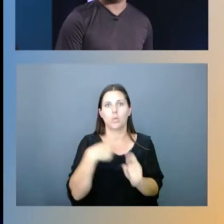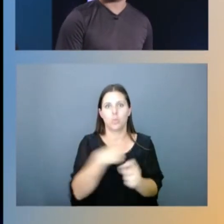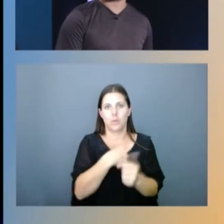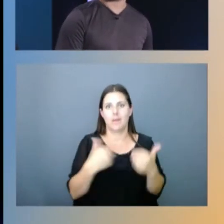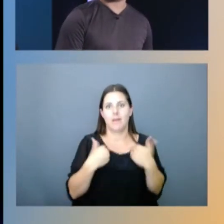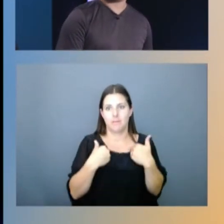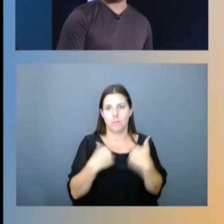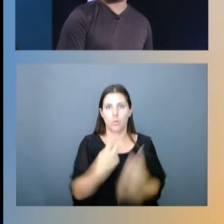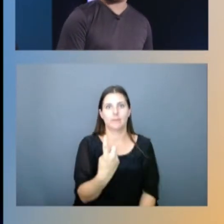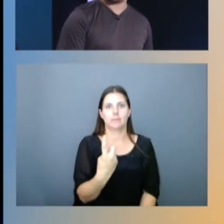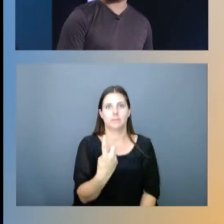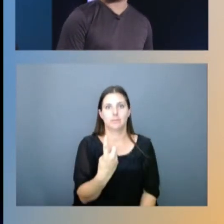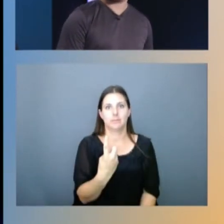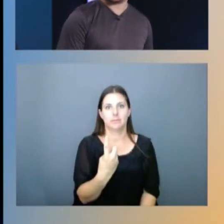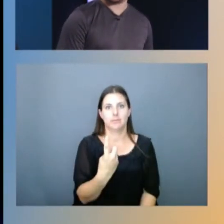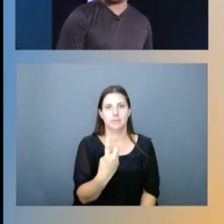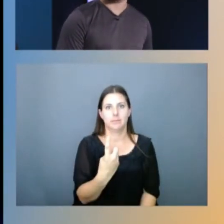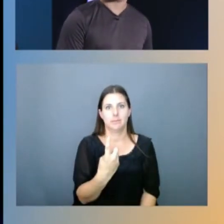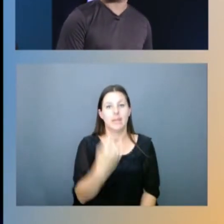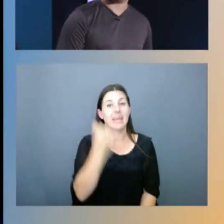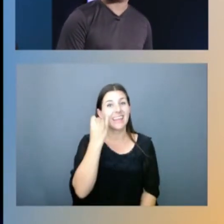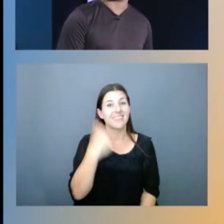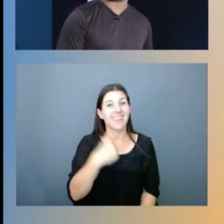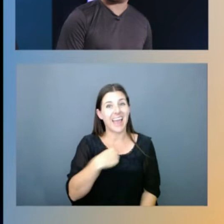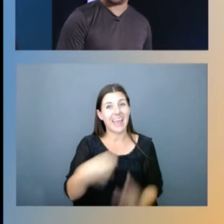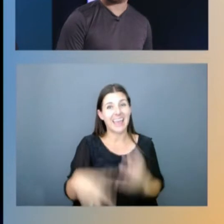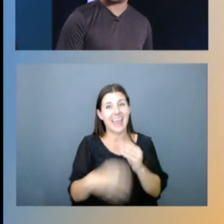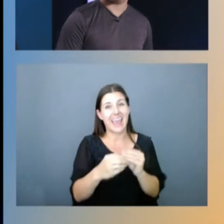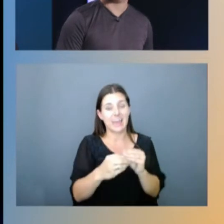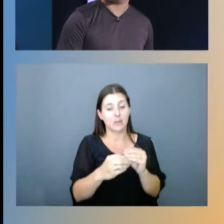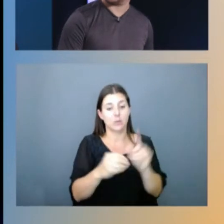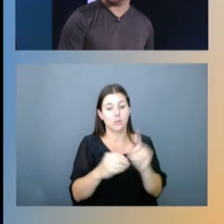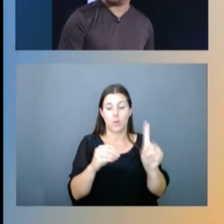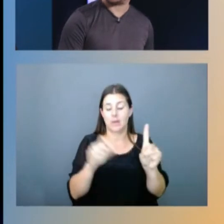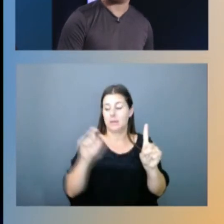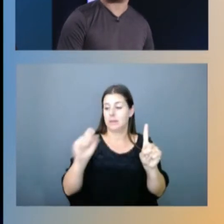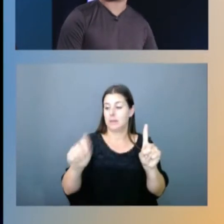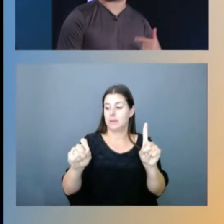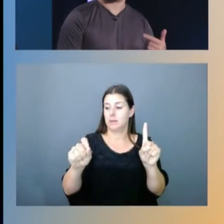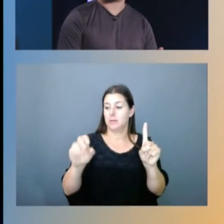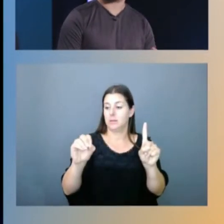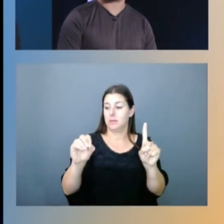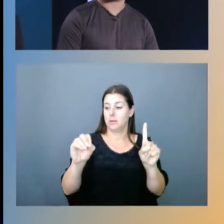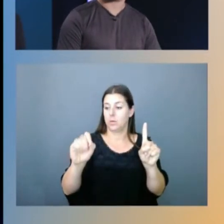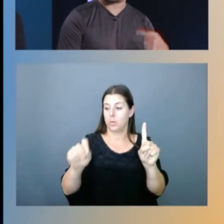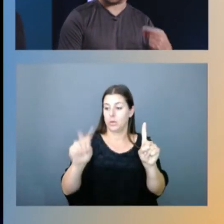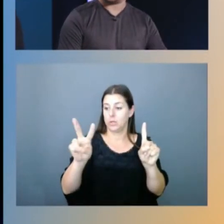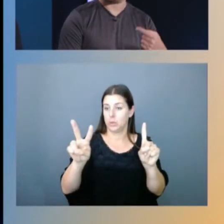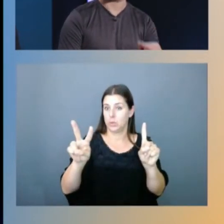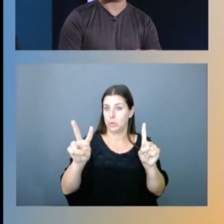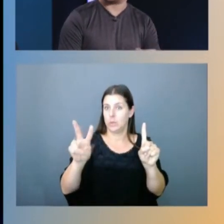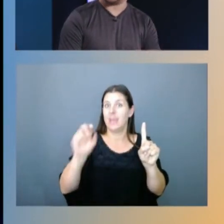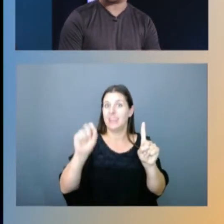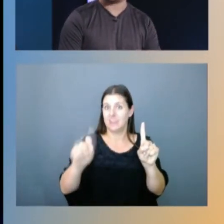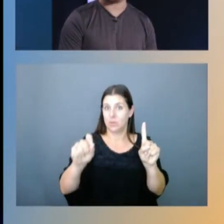Now, even if I add 0.2 to one five times in a row and do a rounding step after each addition,